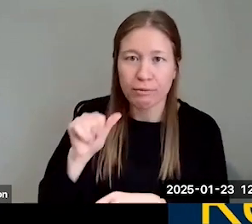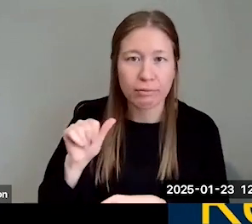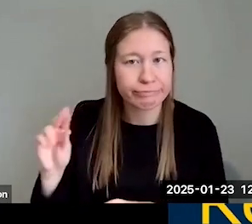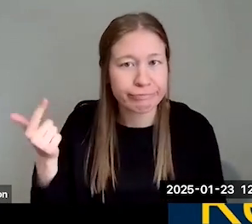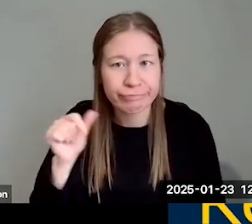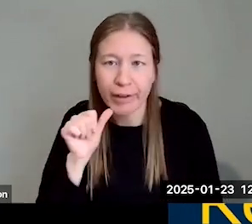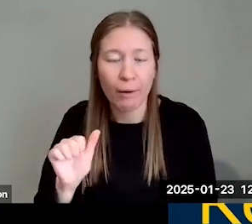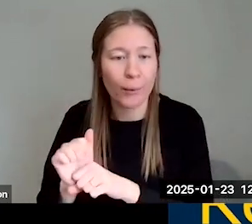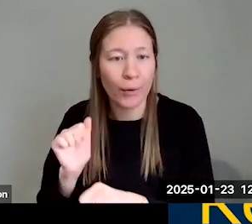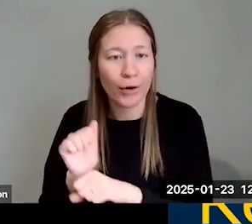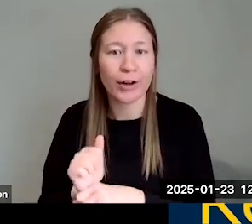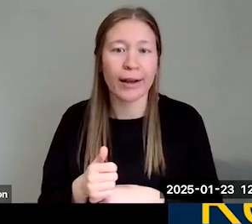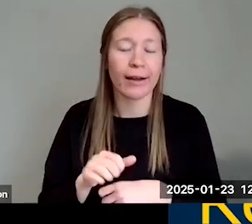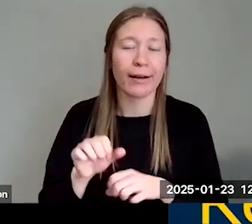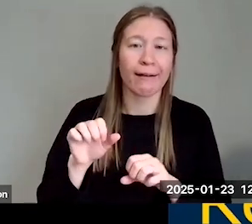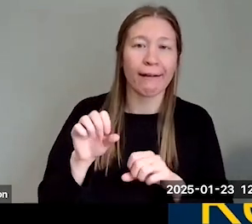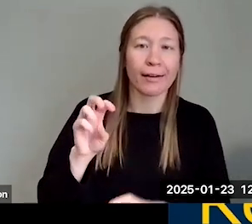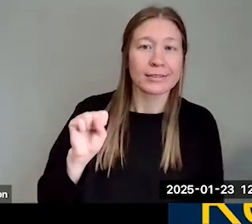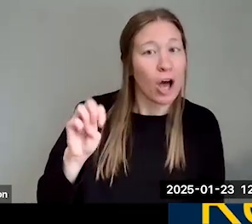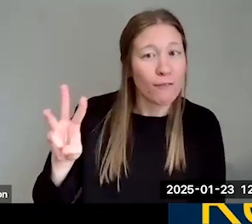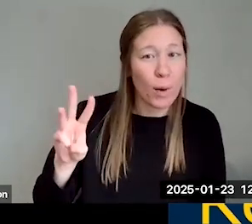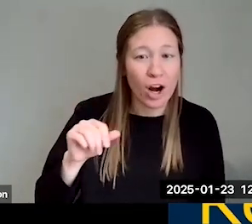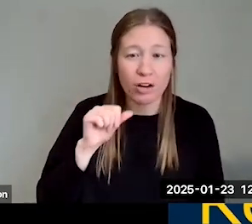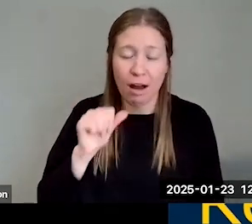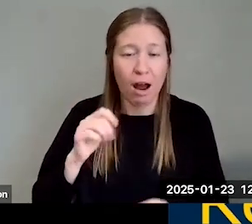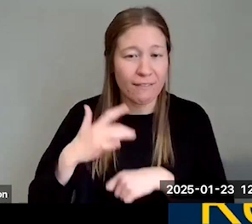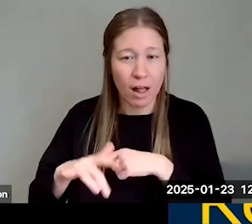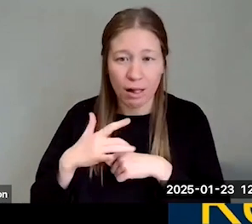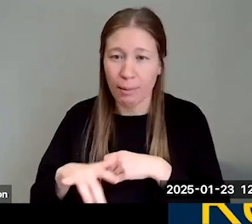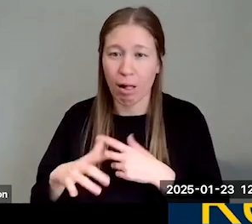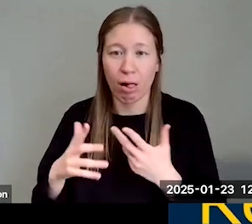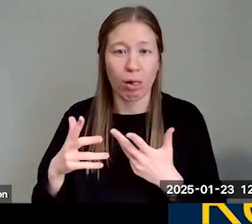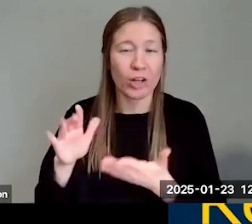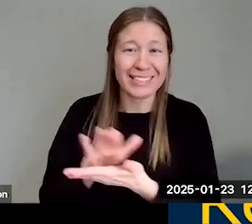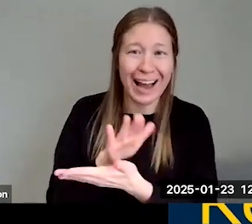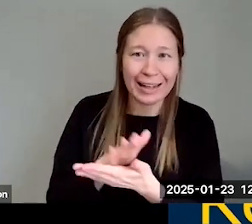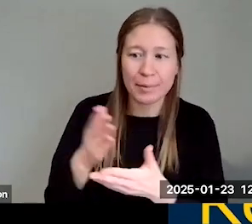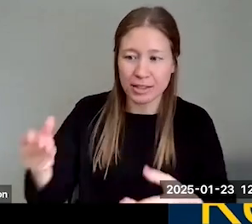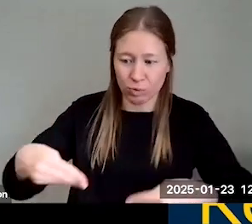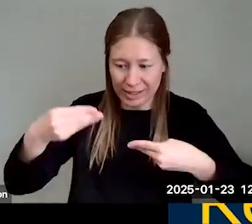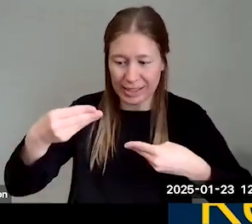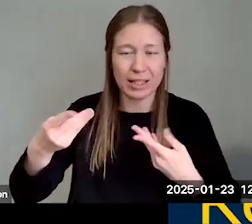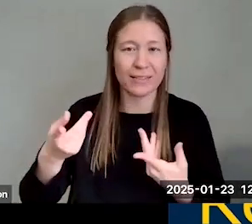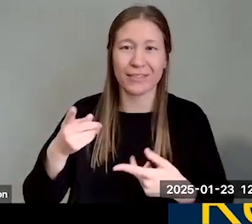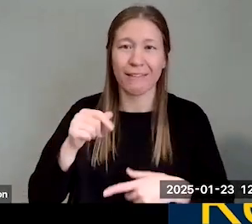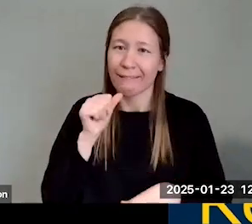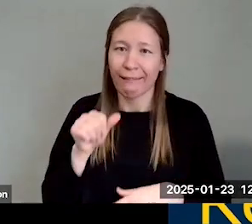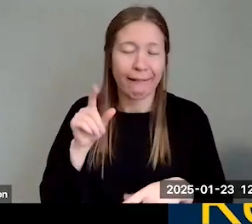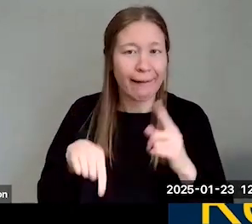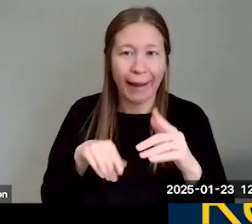inaccessible software that you experience, or documents that you routinely receive that are inaccessible, these are all barriers